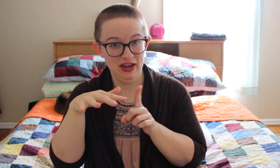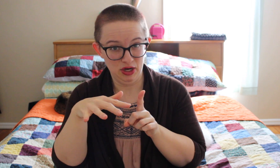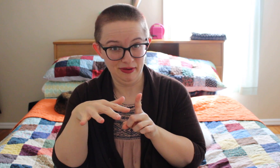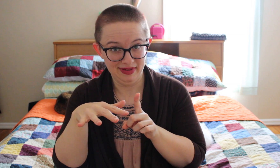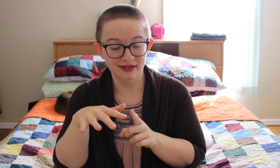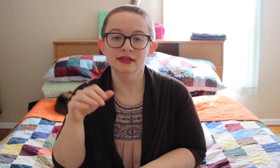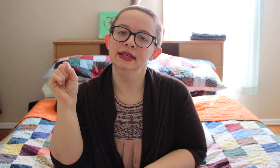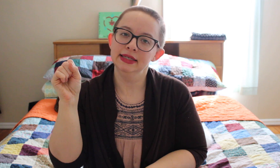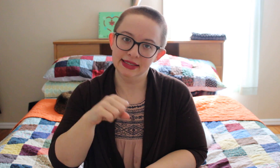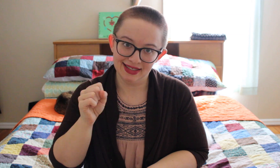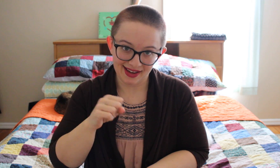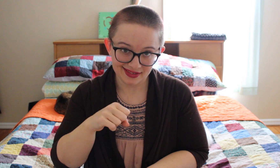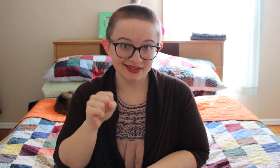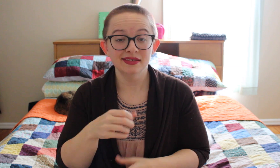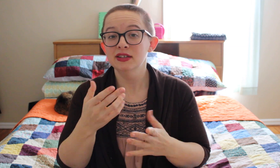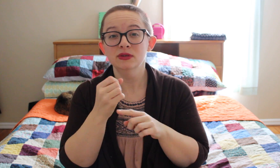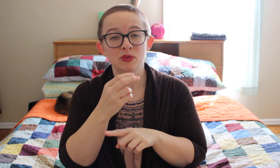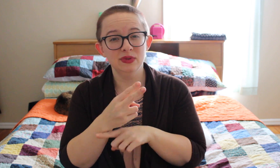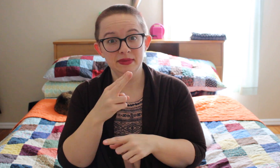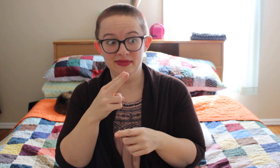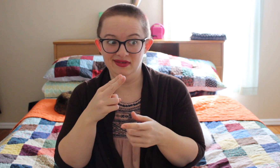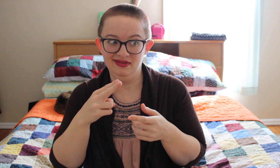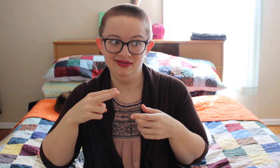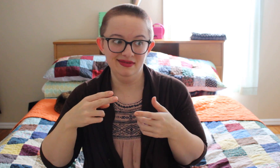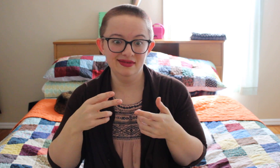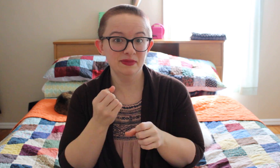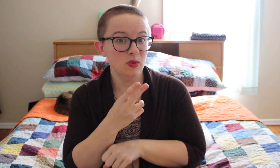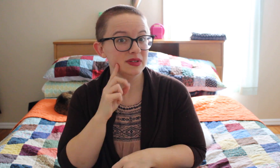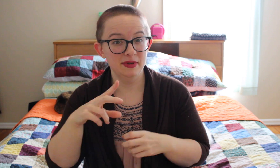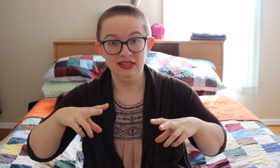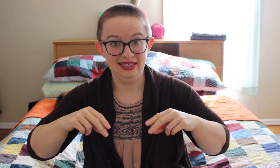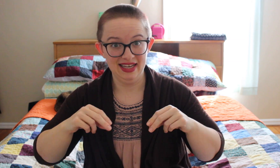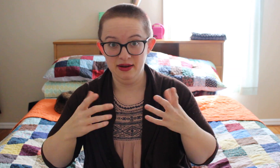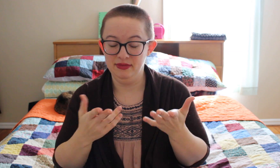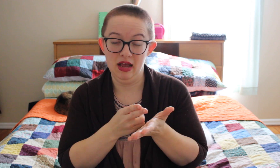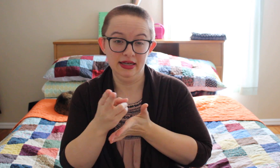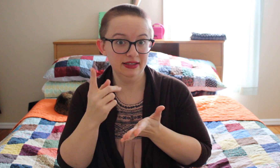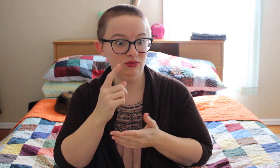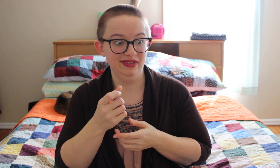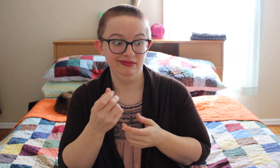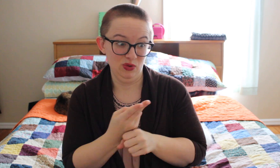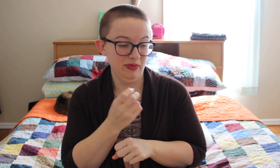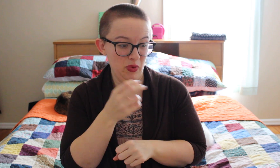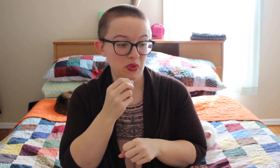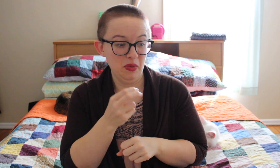The best for the environment. Yes, disposable diapers, you know you throw it a lot and honestly,